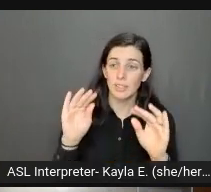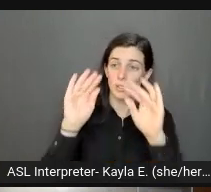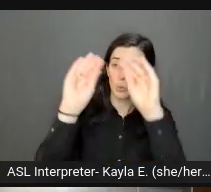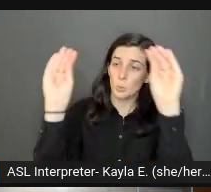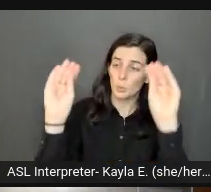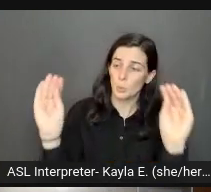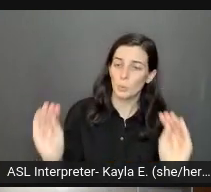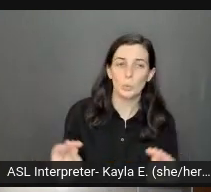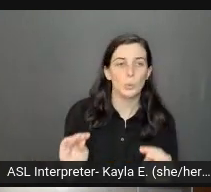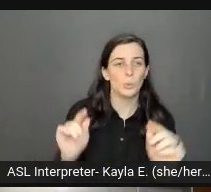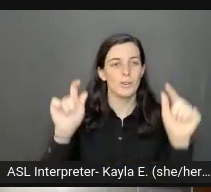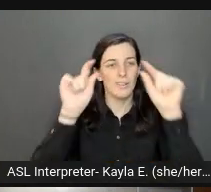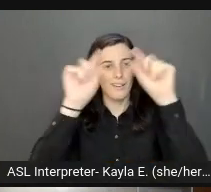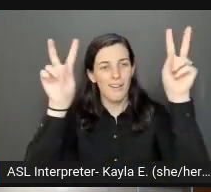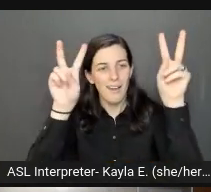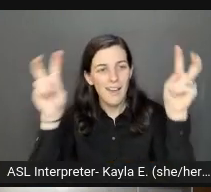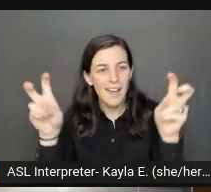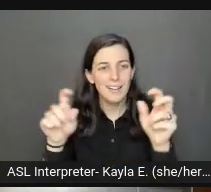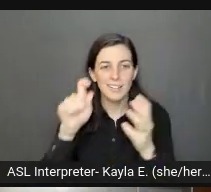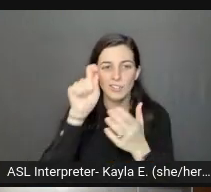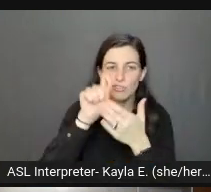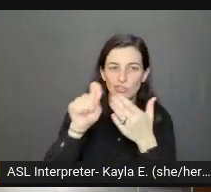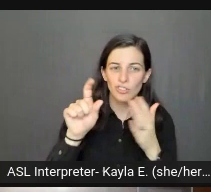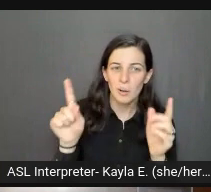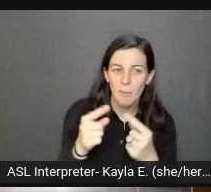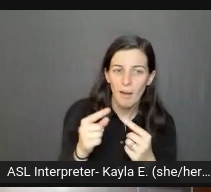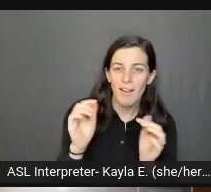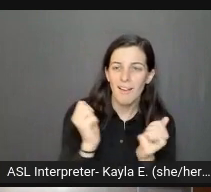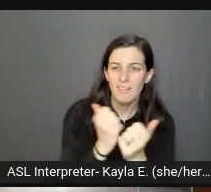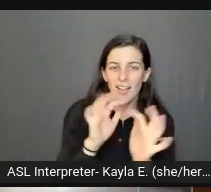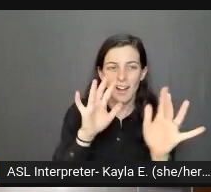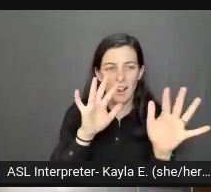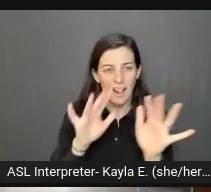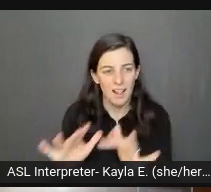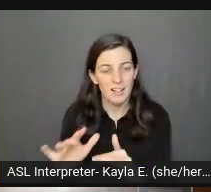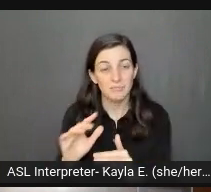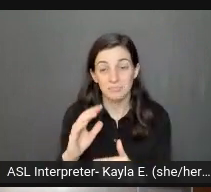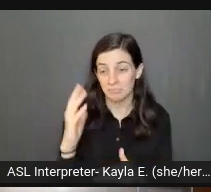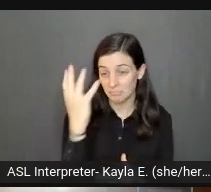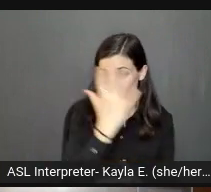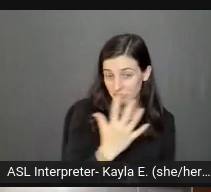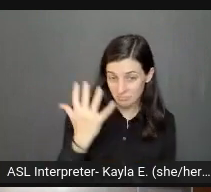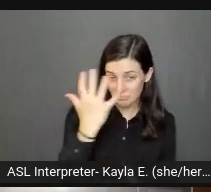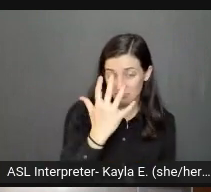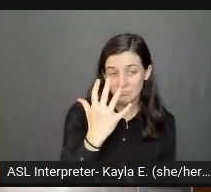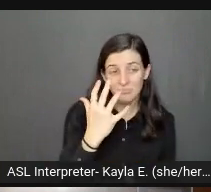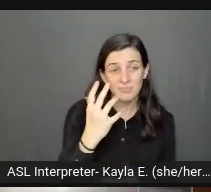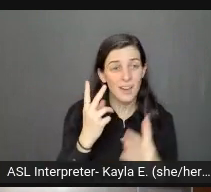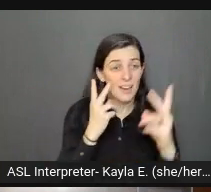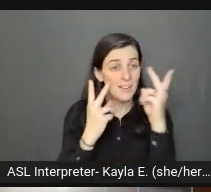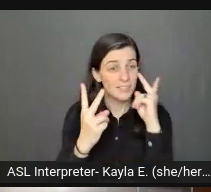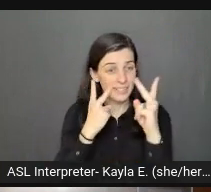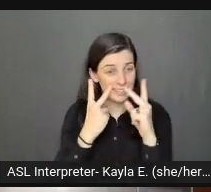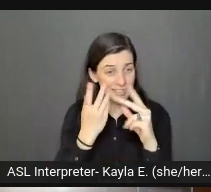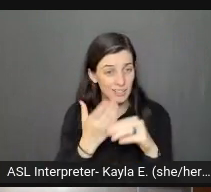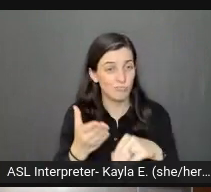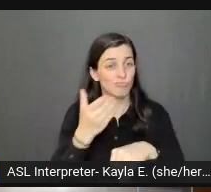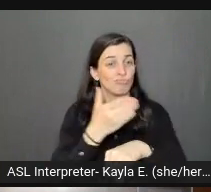buttons, checkboxes, et cetera, the visibility will increase, and more people will know about the website.